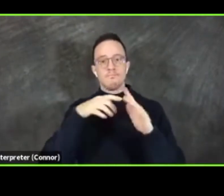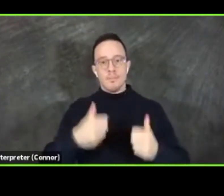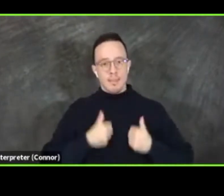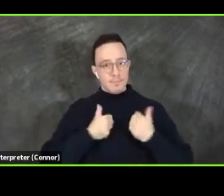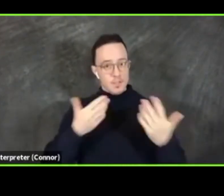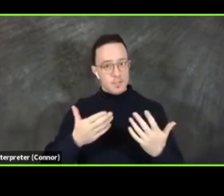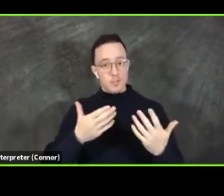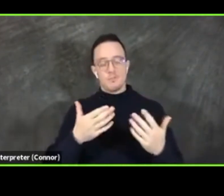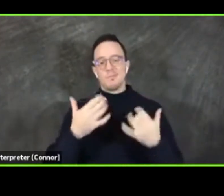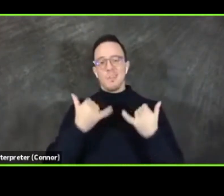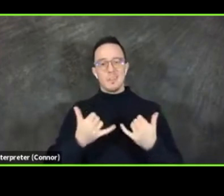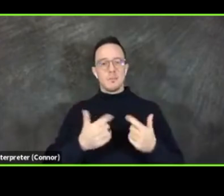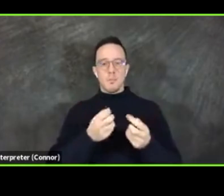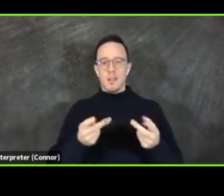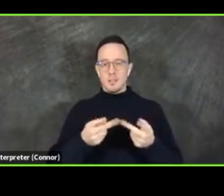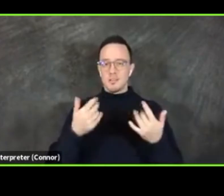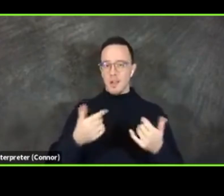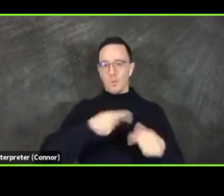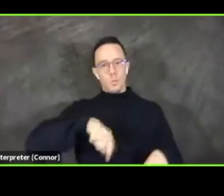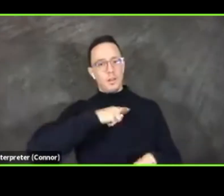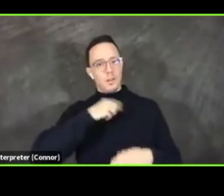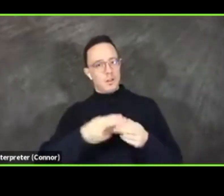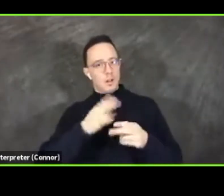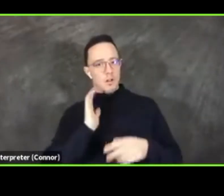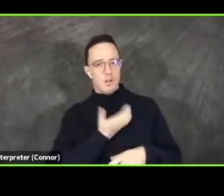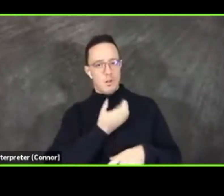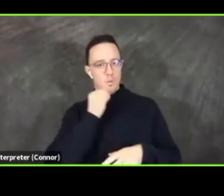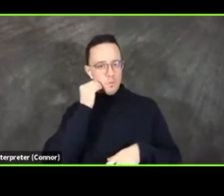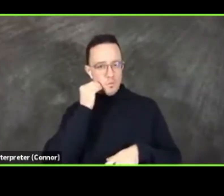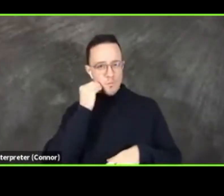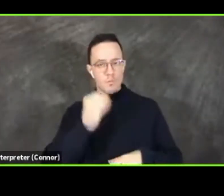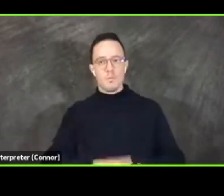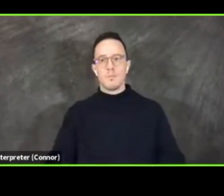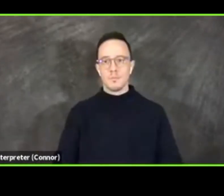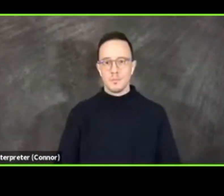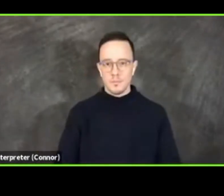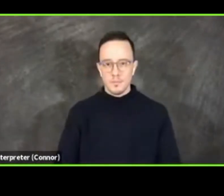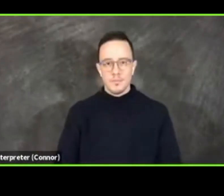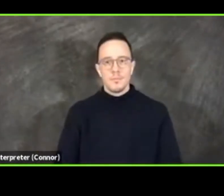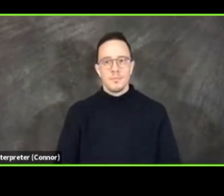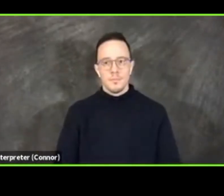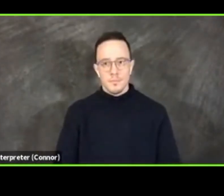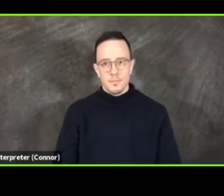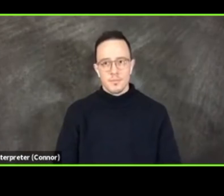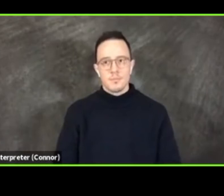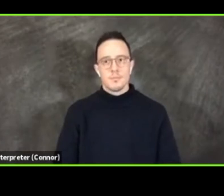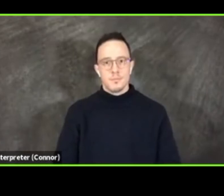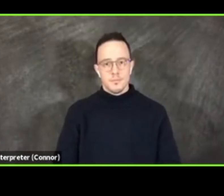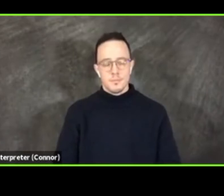OWN RESEARCH IN UNDERSTANDING WHAT LAND ACKNOWLEDGMENTS ARE IN THE FIRST PLACE, WHAT THEY MEAN TO US ORGANIZATIONALLY,